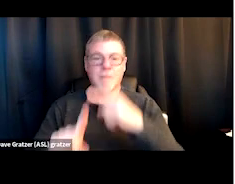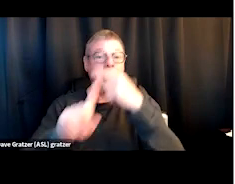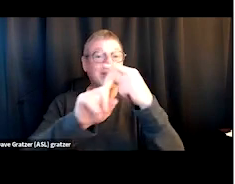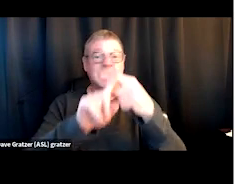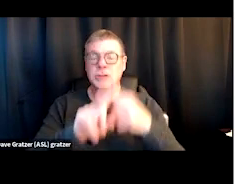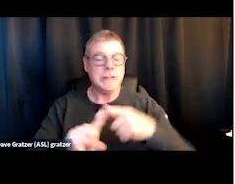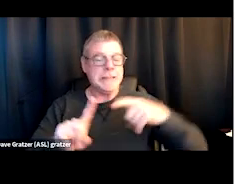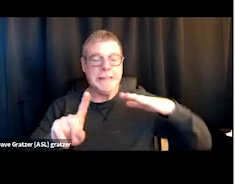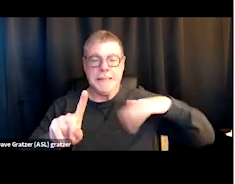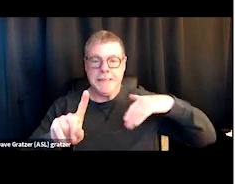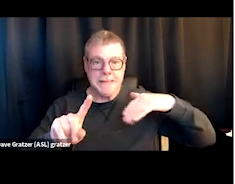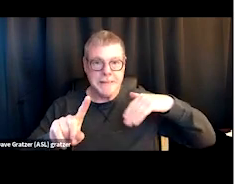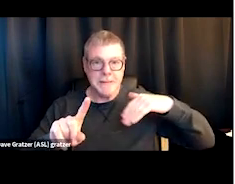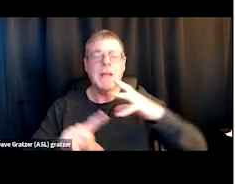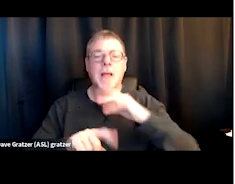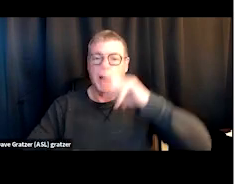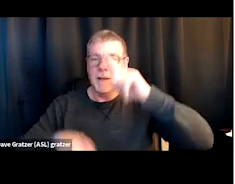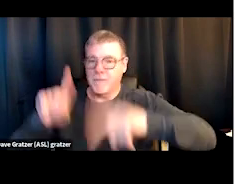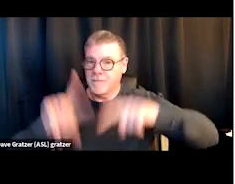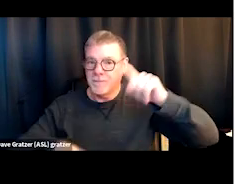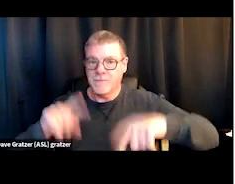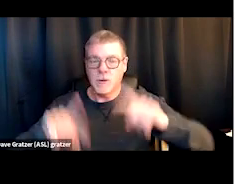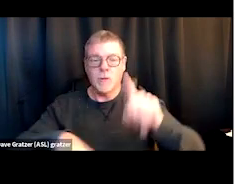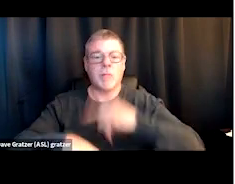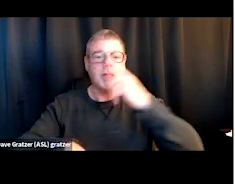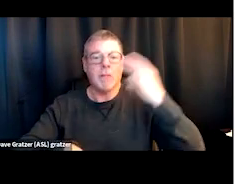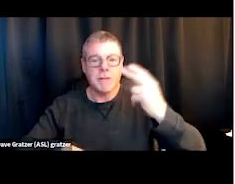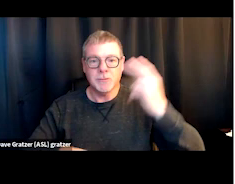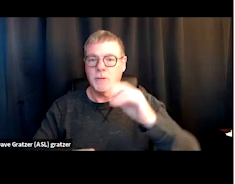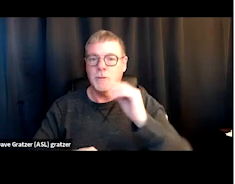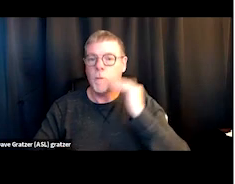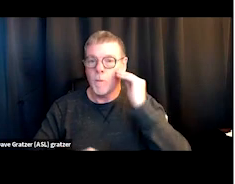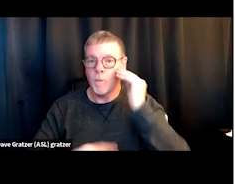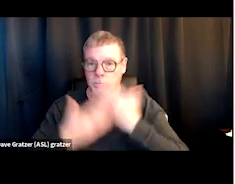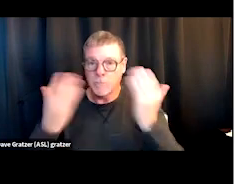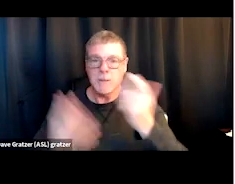and they're certainly buried in their long histories of unsheltered homelessness and trauma.